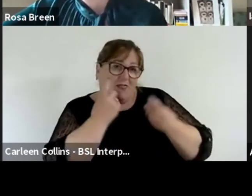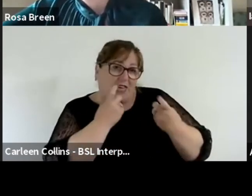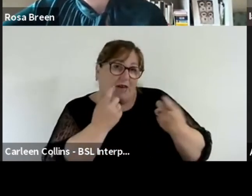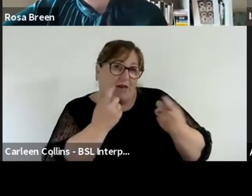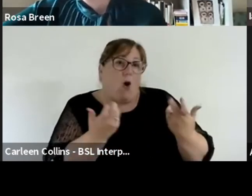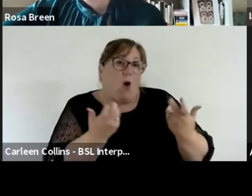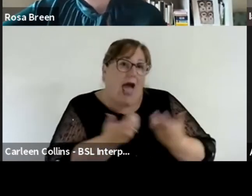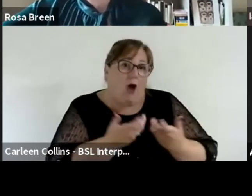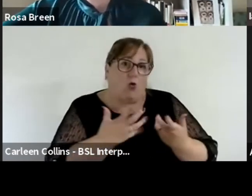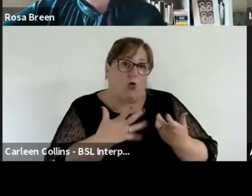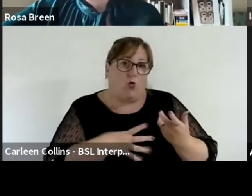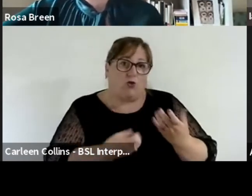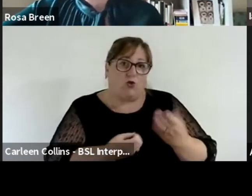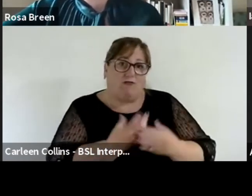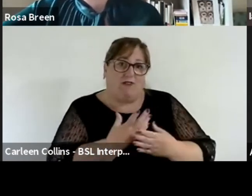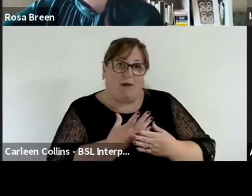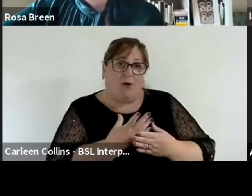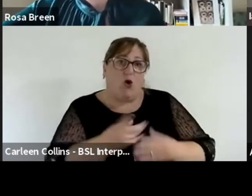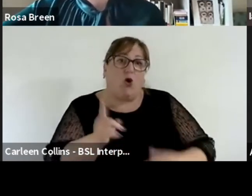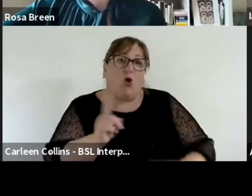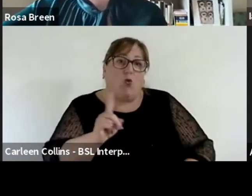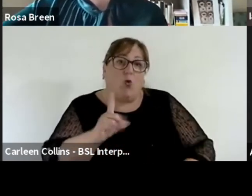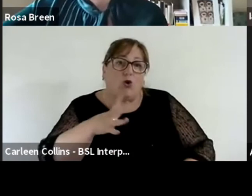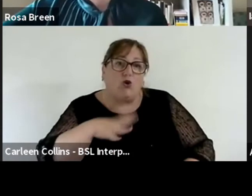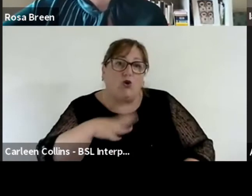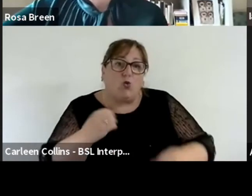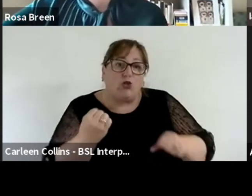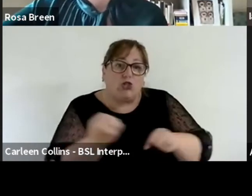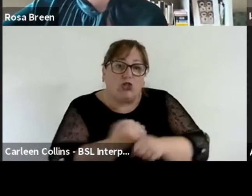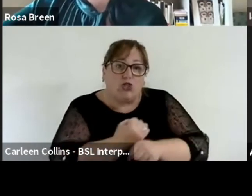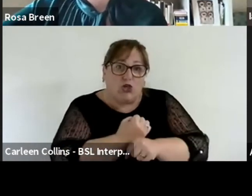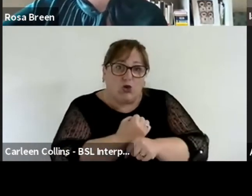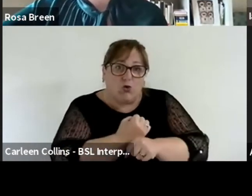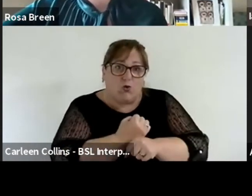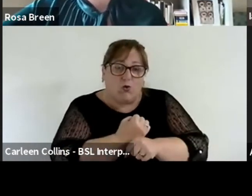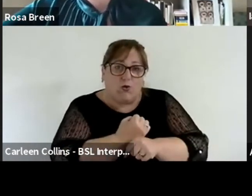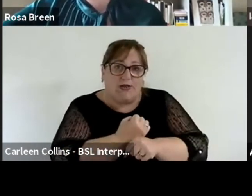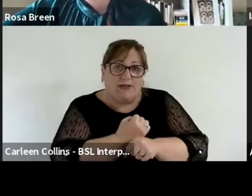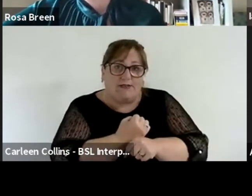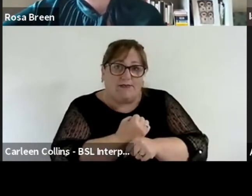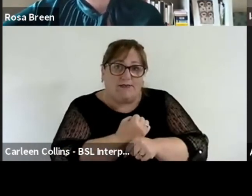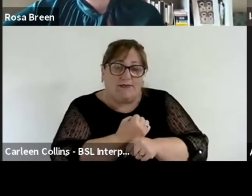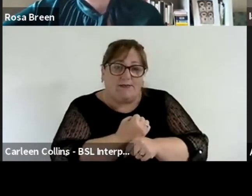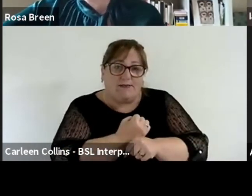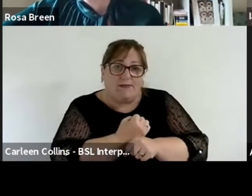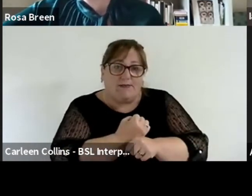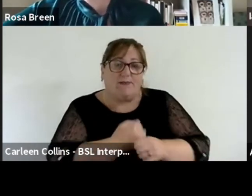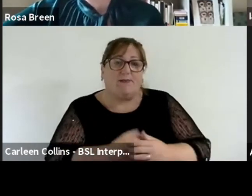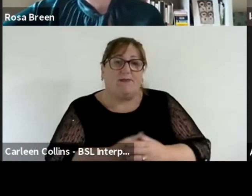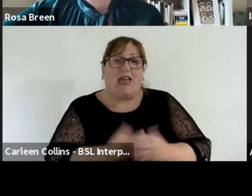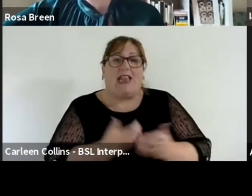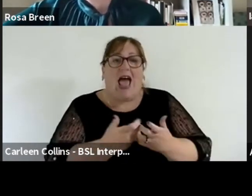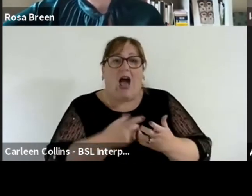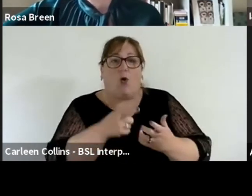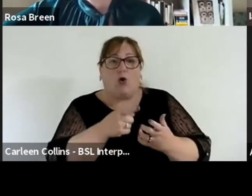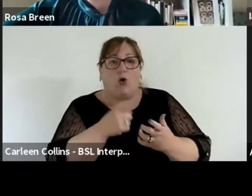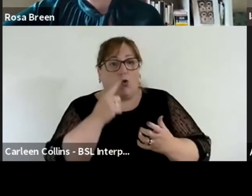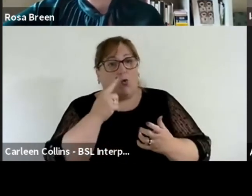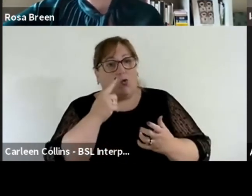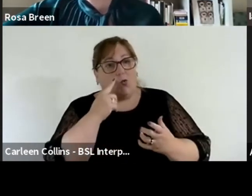You will have career conversations throughout your annual year and with that you will have developmental